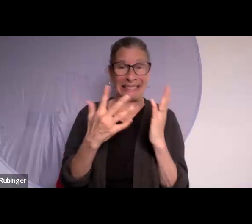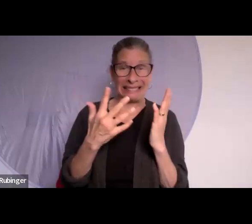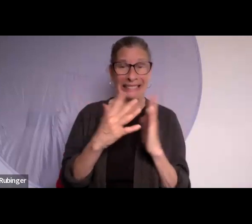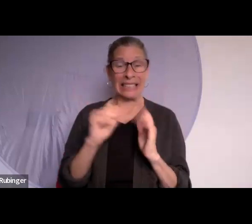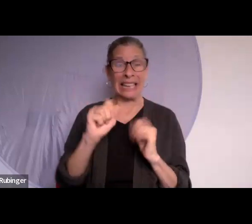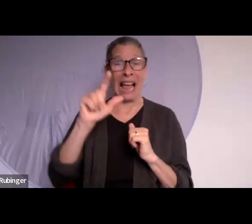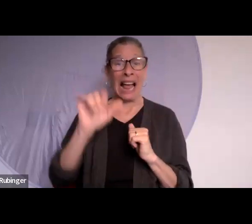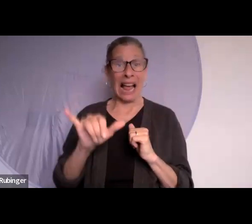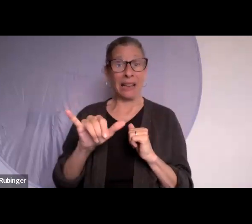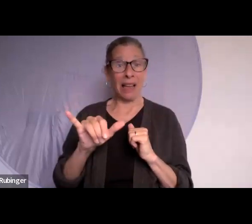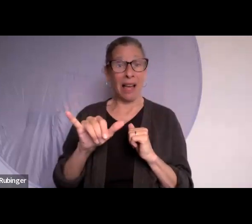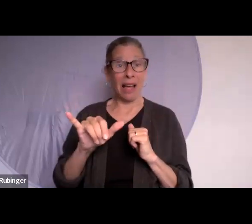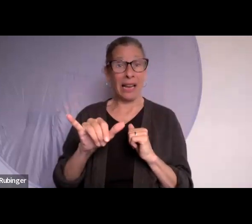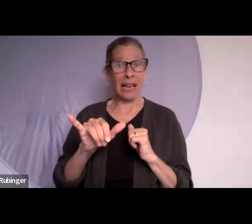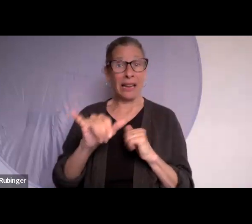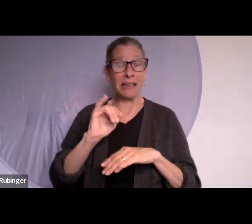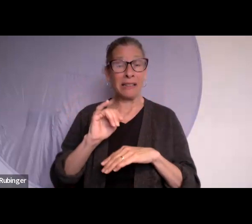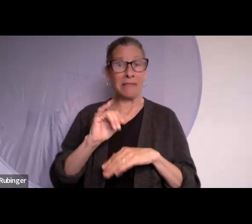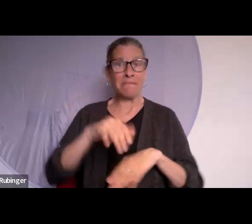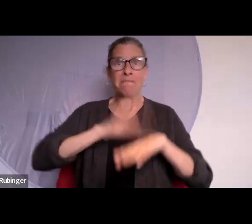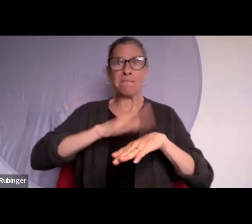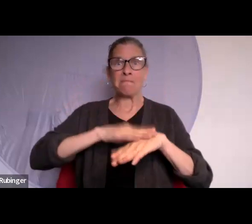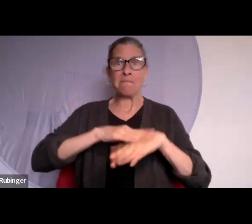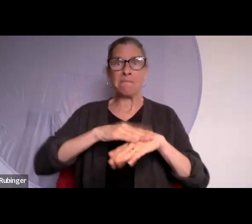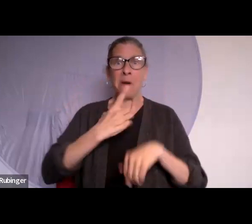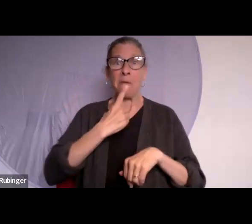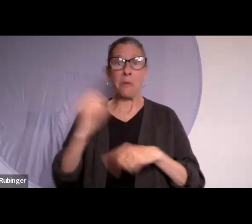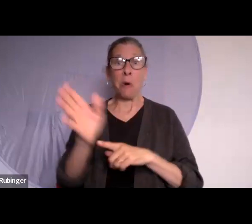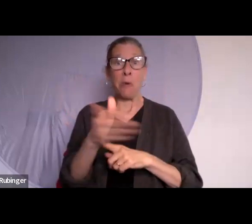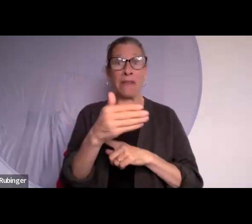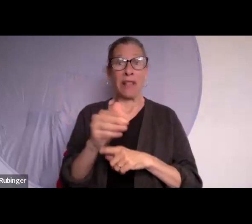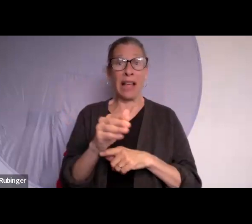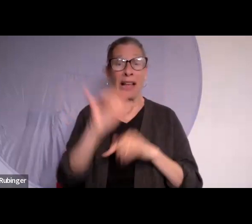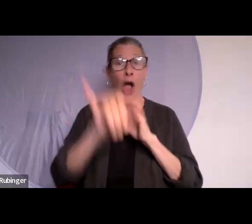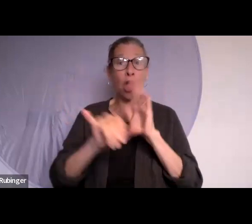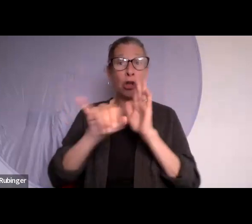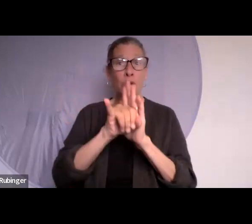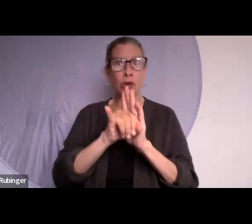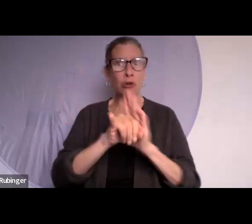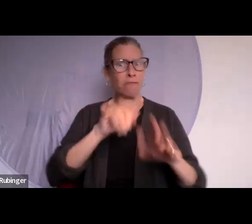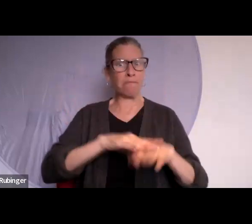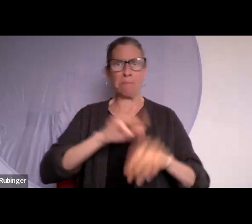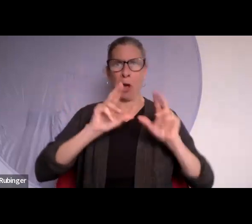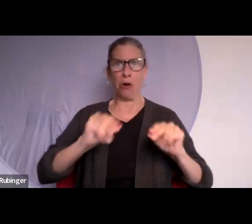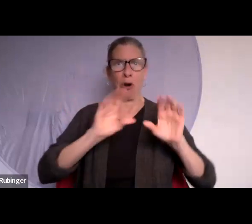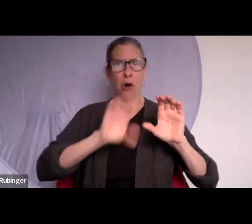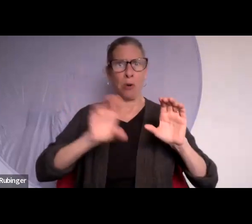has flagged a YouTube video as lacking captions, but it does have captions. How can I resolve that?